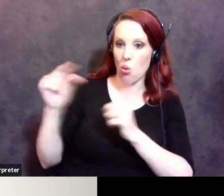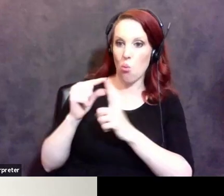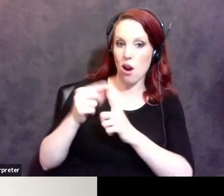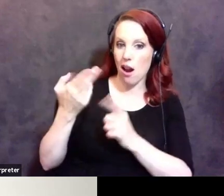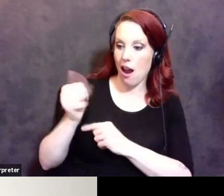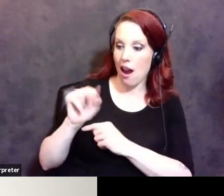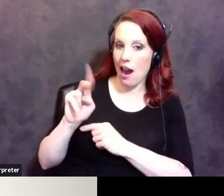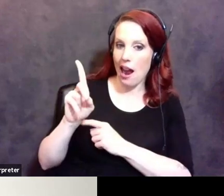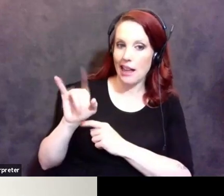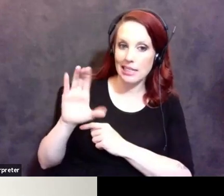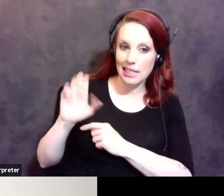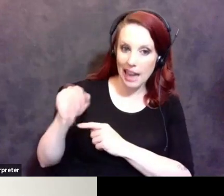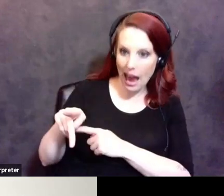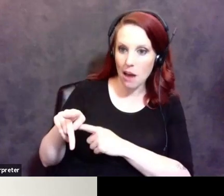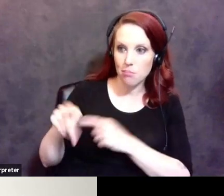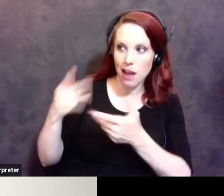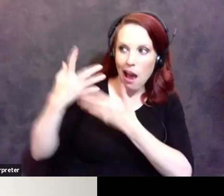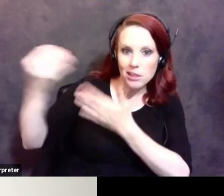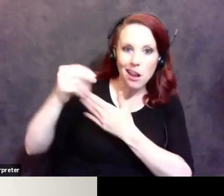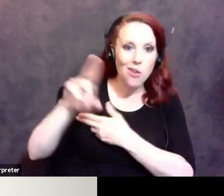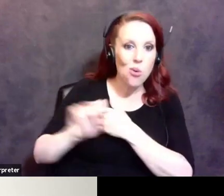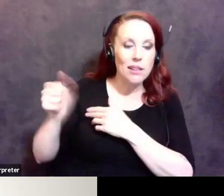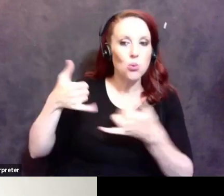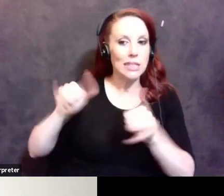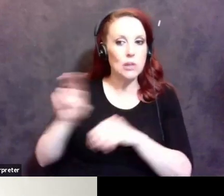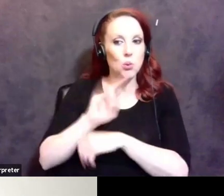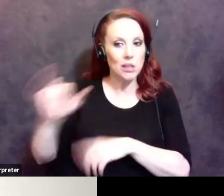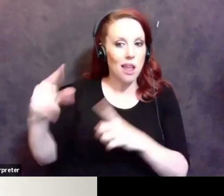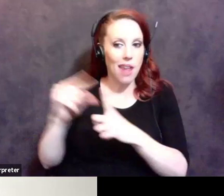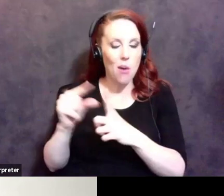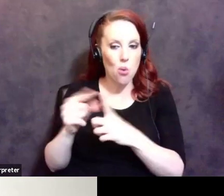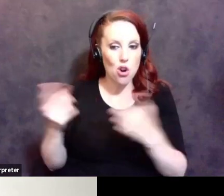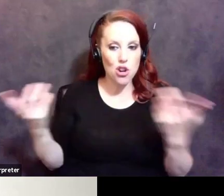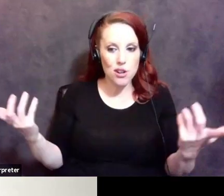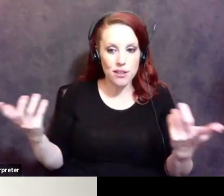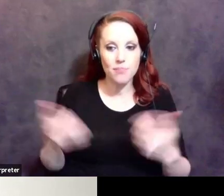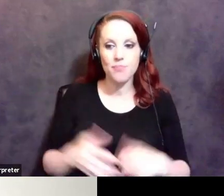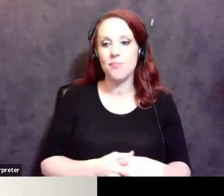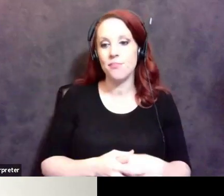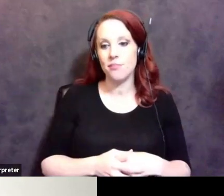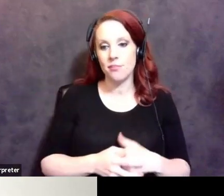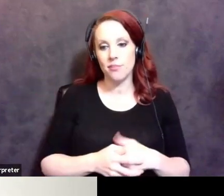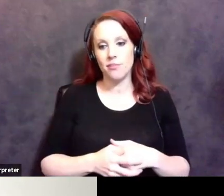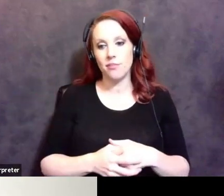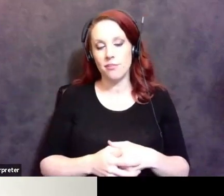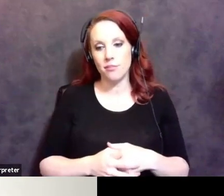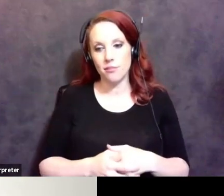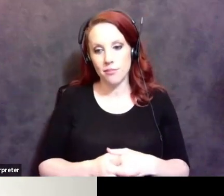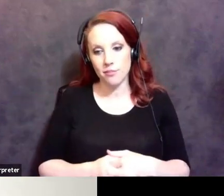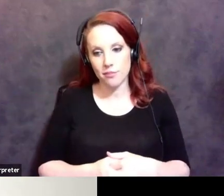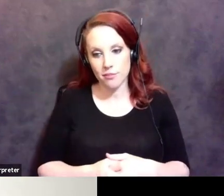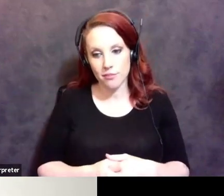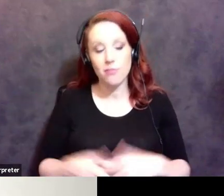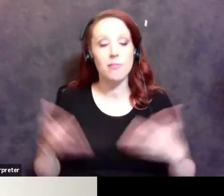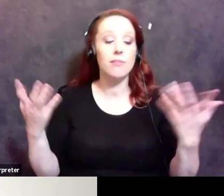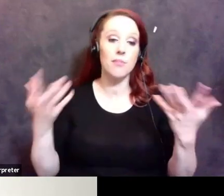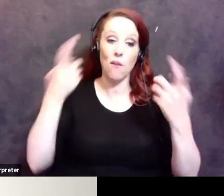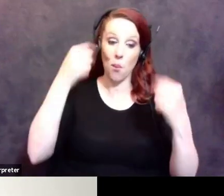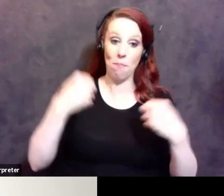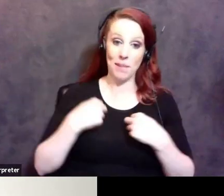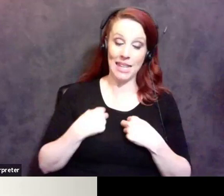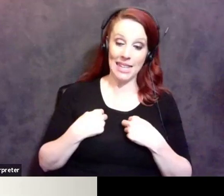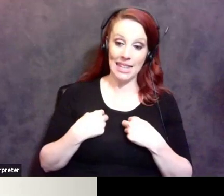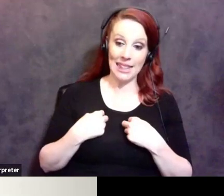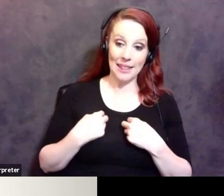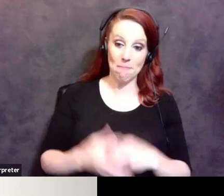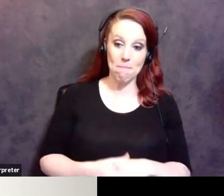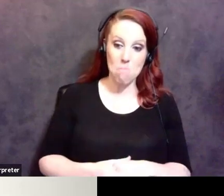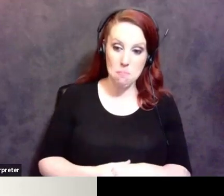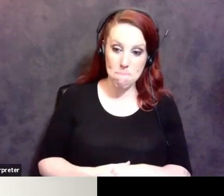X-US who still have handicapped within their organization name. For me, by just going to the organizer